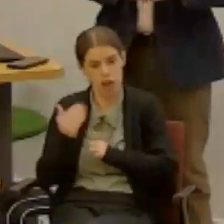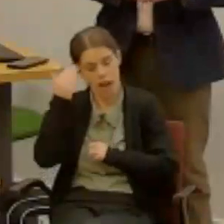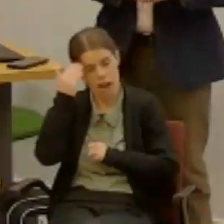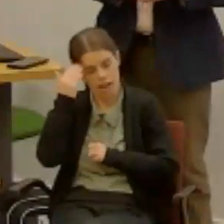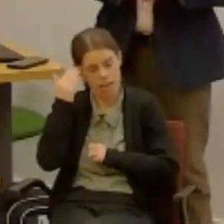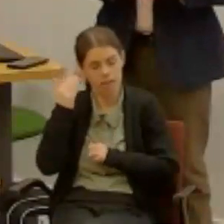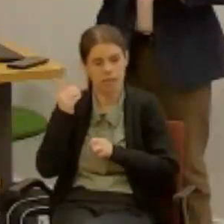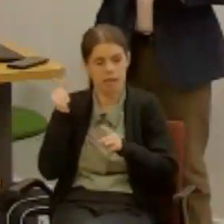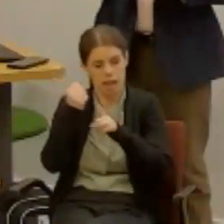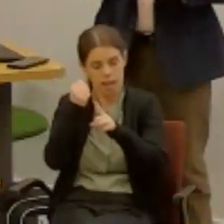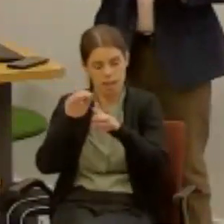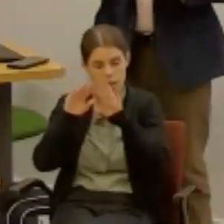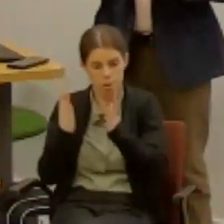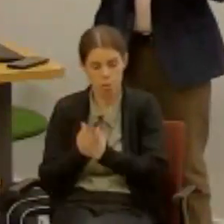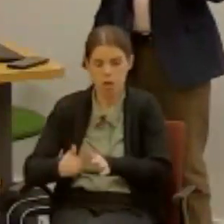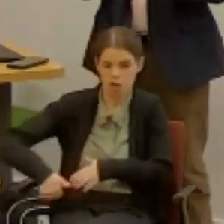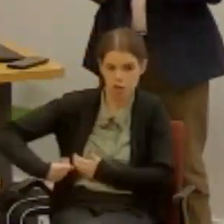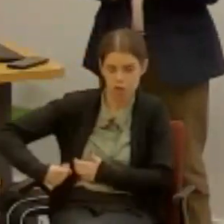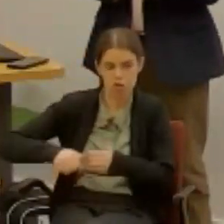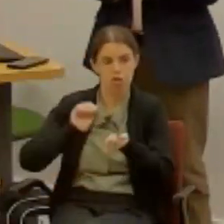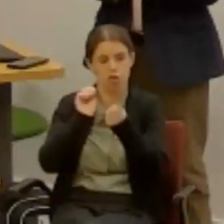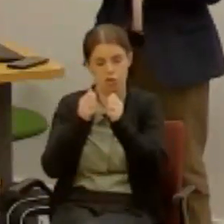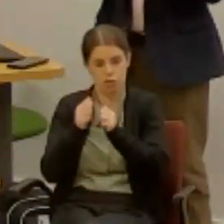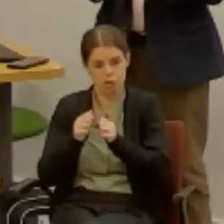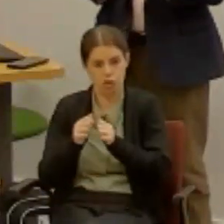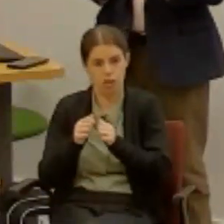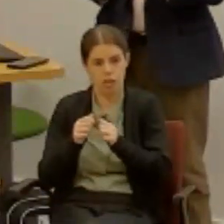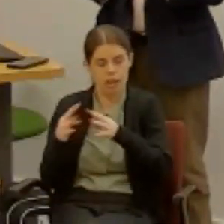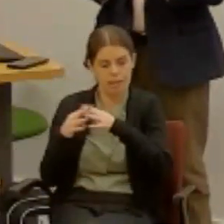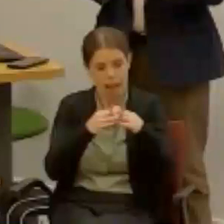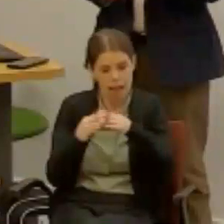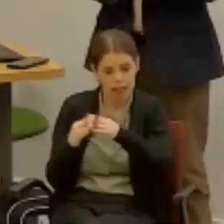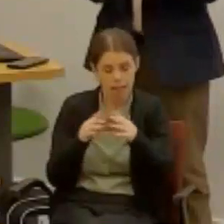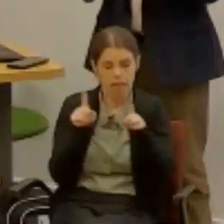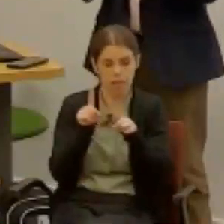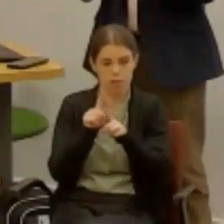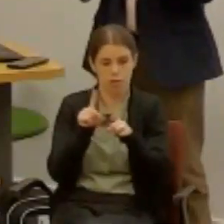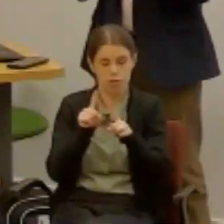to heading and rugby, changing its approach to tackling, to try and reduce risk across the board.